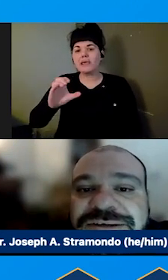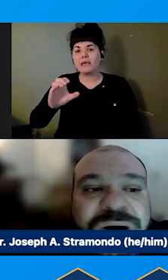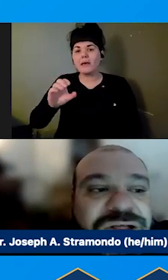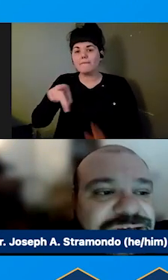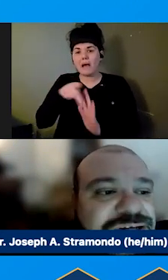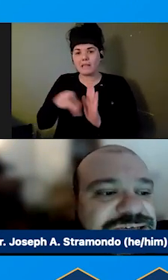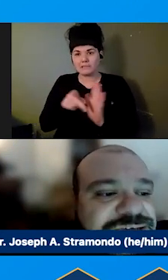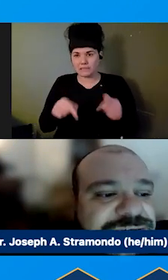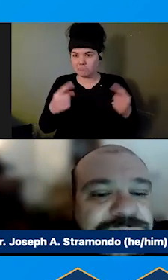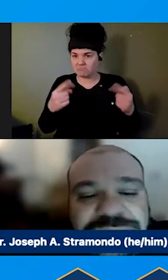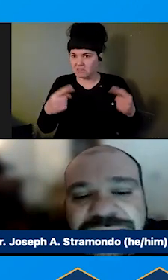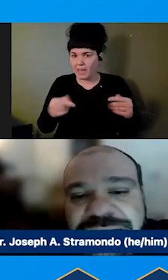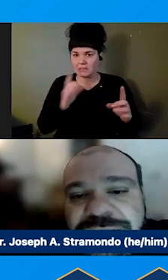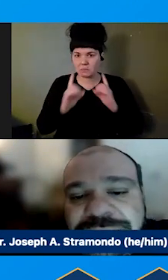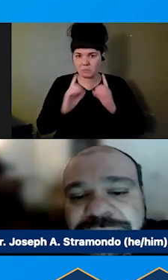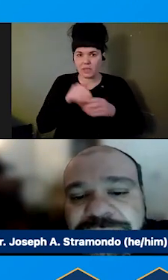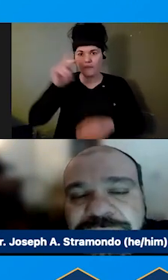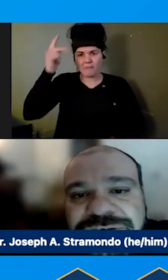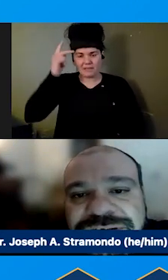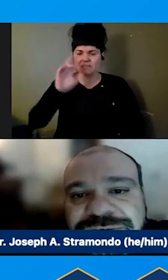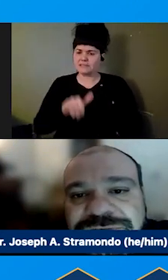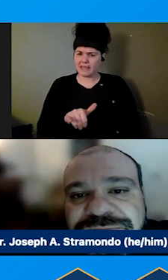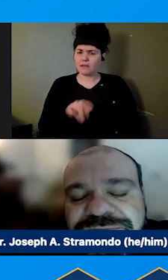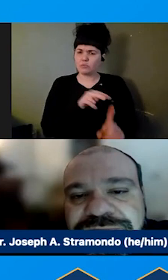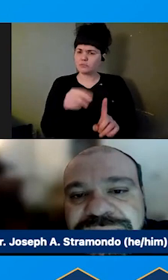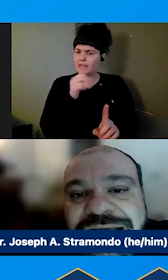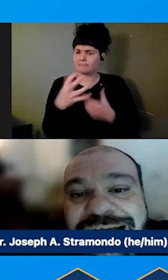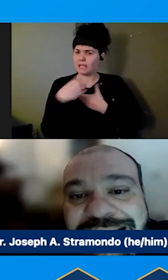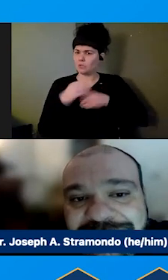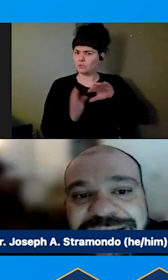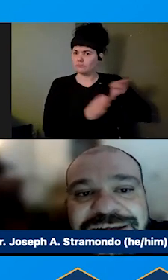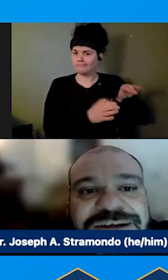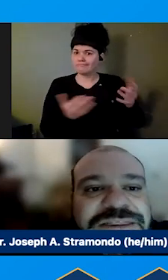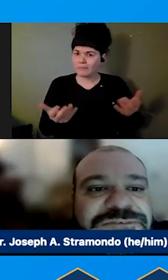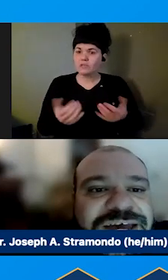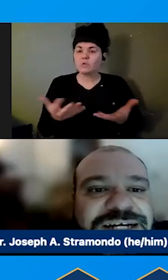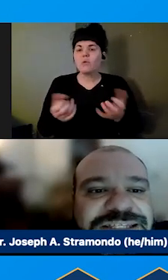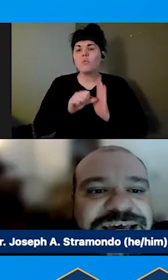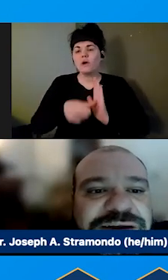And in politics. And so I want to just sort of highlight the